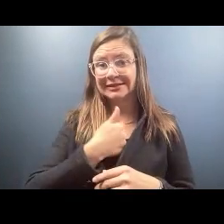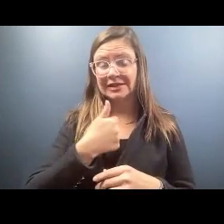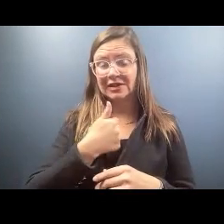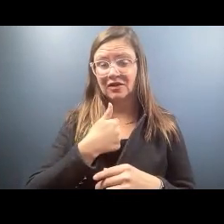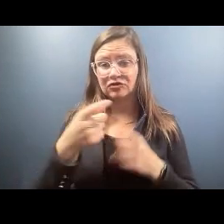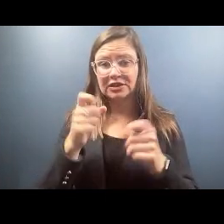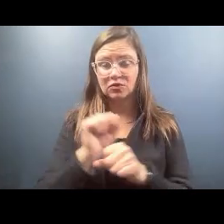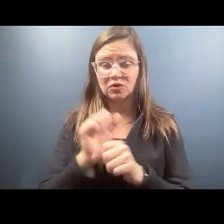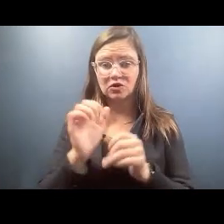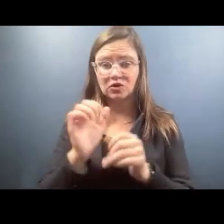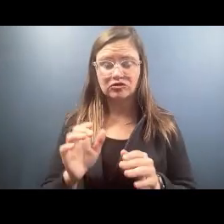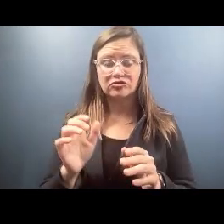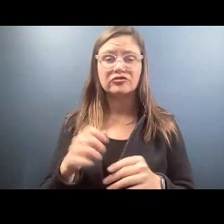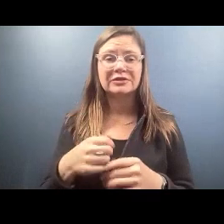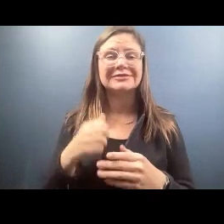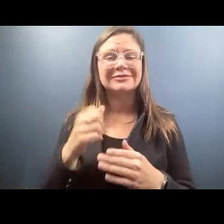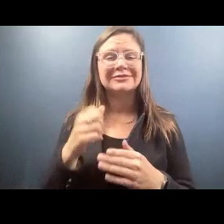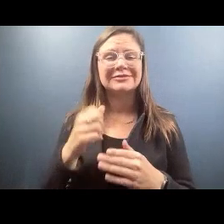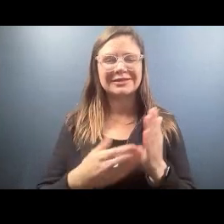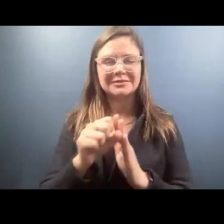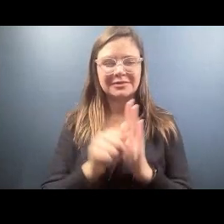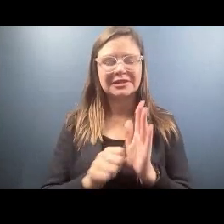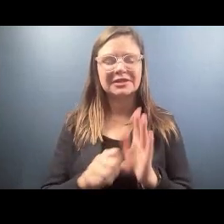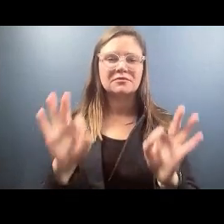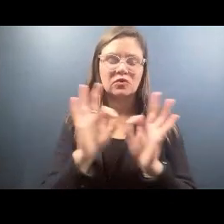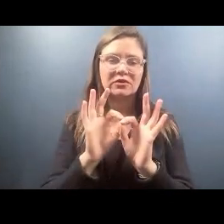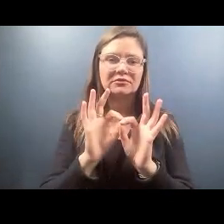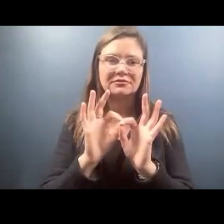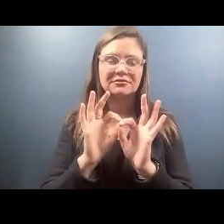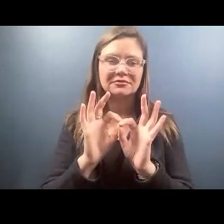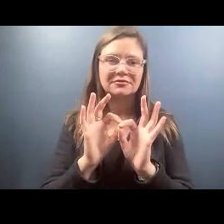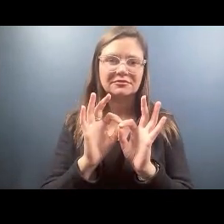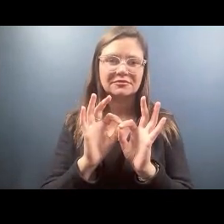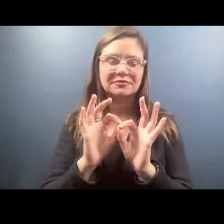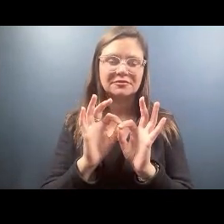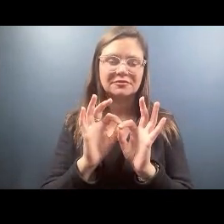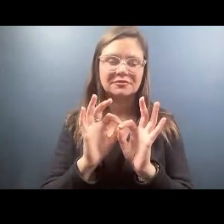And in some of your states that's going to be really key given the size and growth in that space.